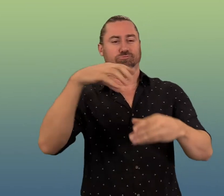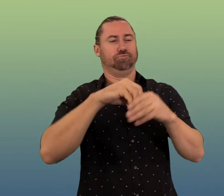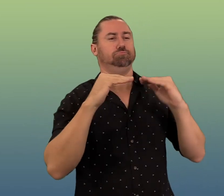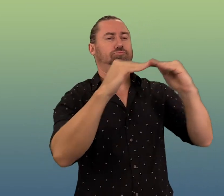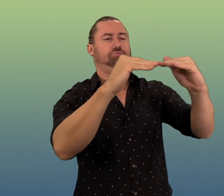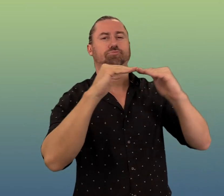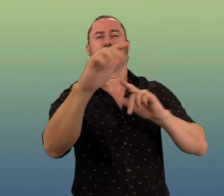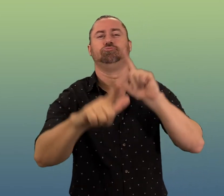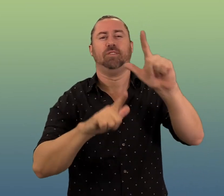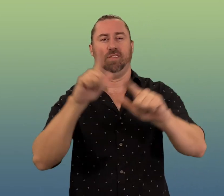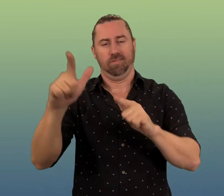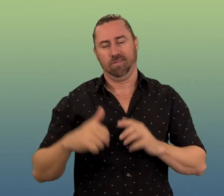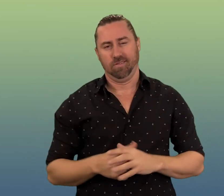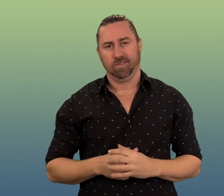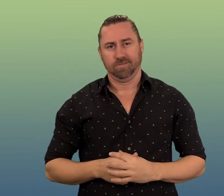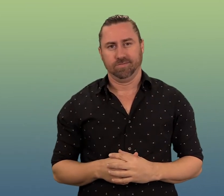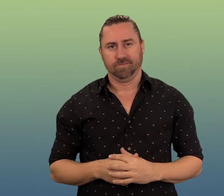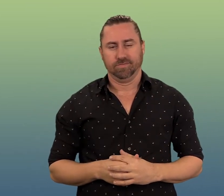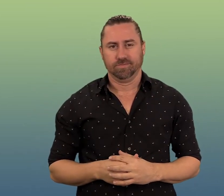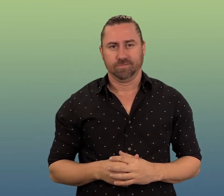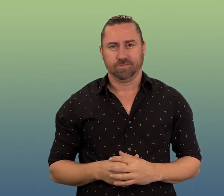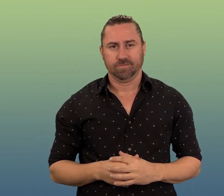to facilitate accessibility and participation.